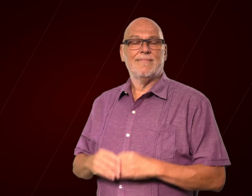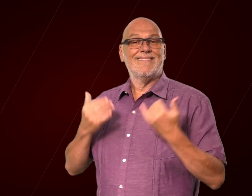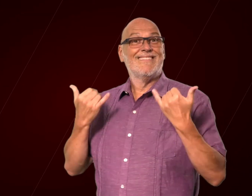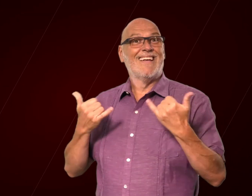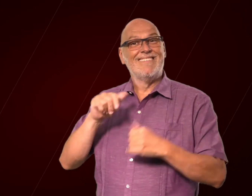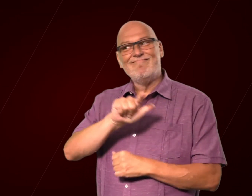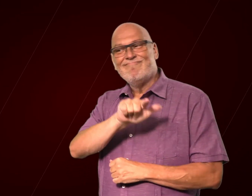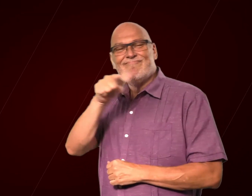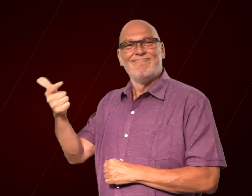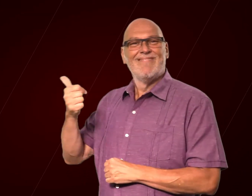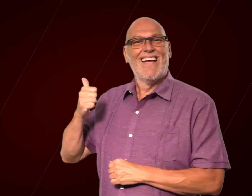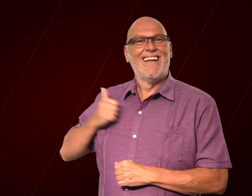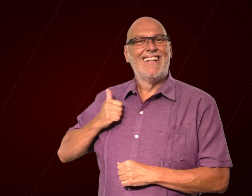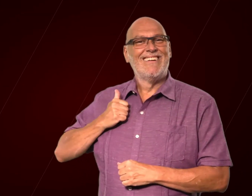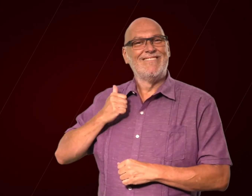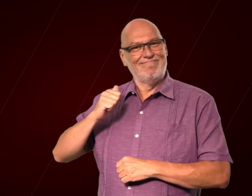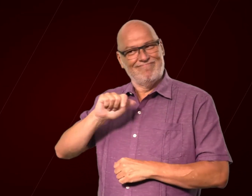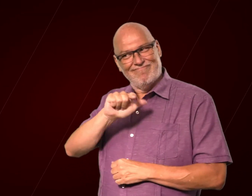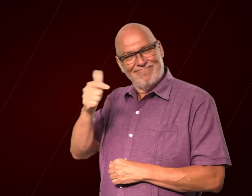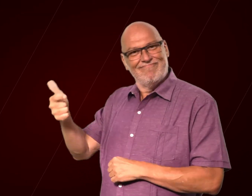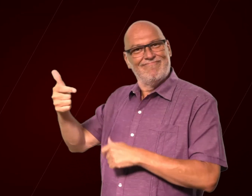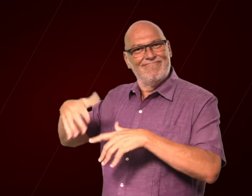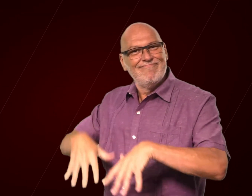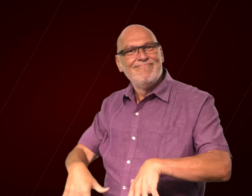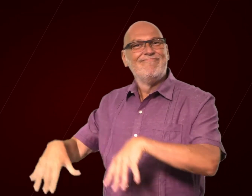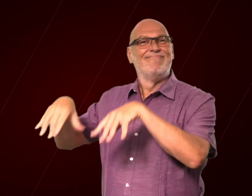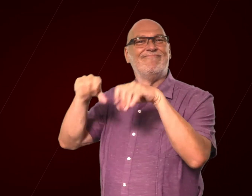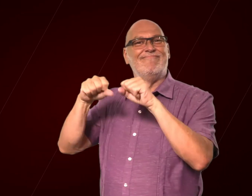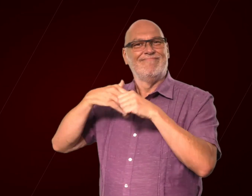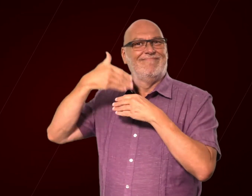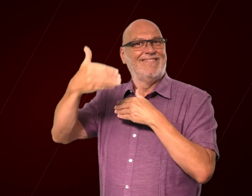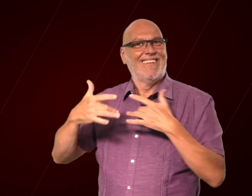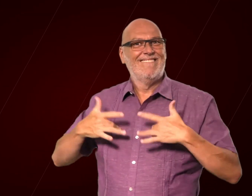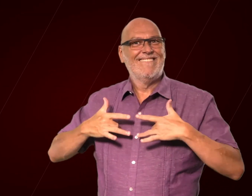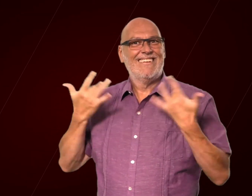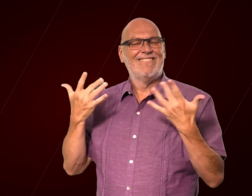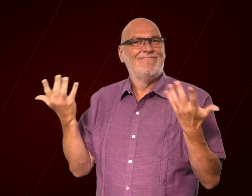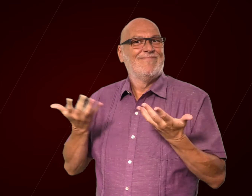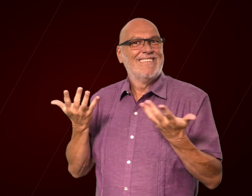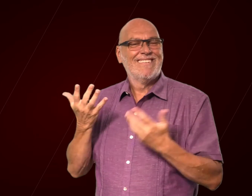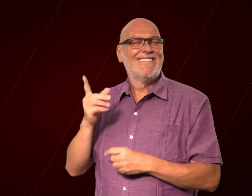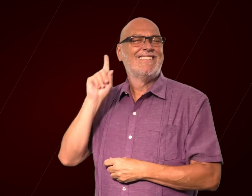[Anselmo]: It is Canada's turn to host the next event of